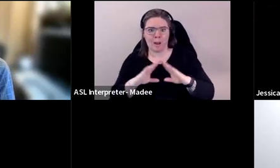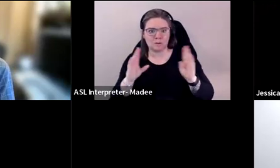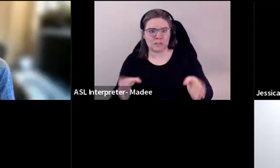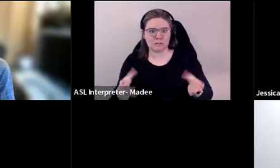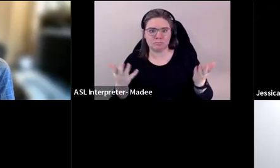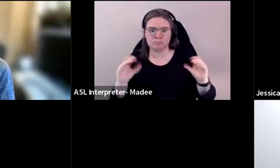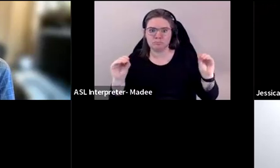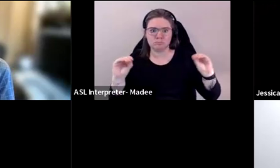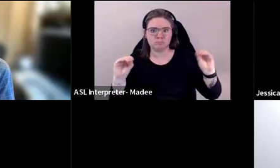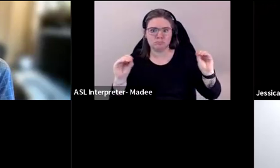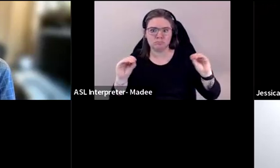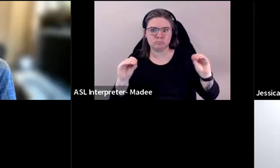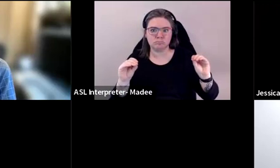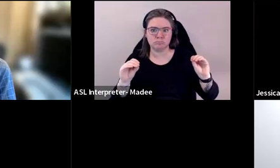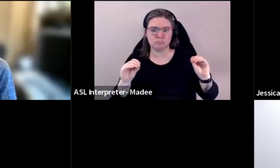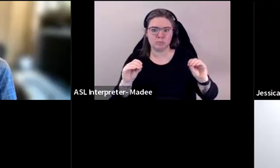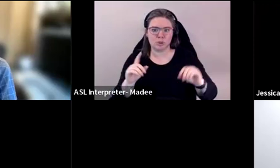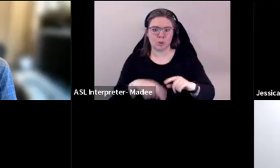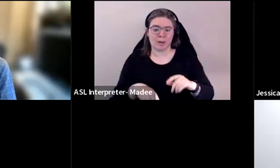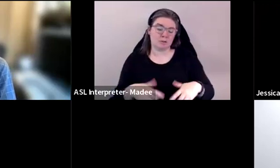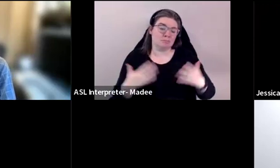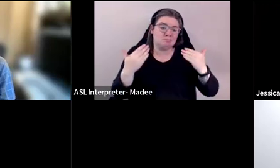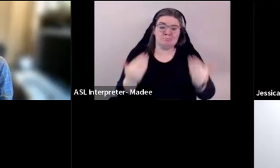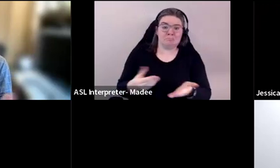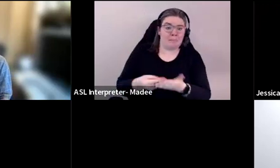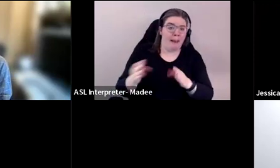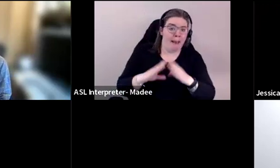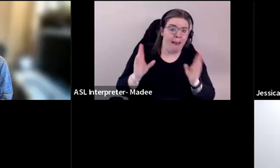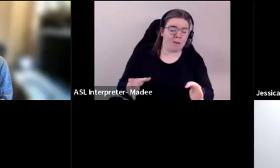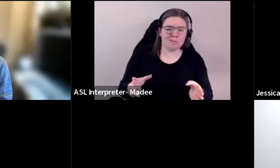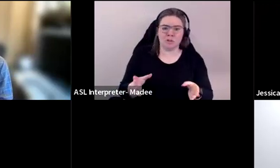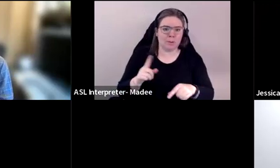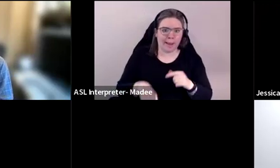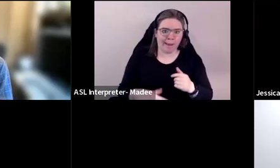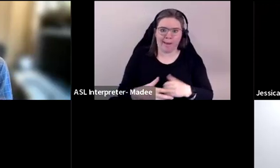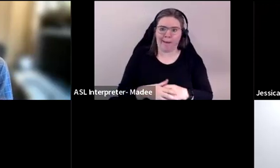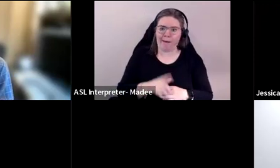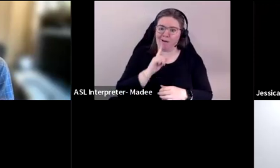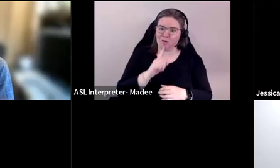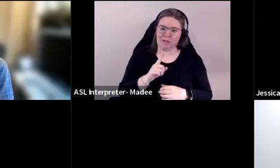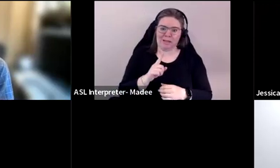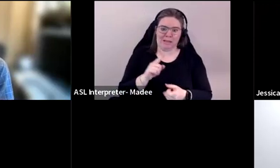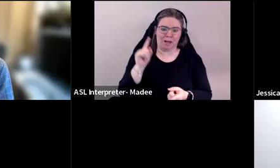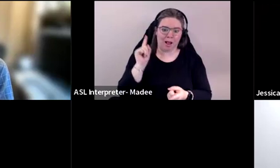Don Dew: you can't just find housing for people, and we we have that whole lack of affordable accessible housing. To begin with, that